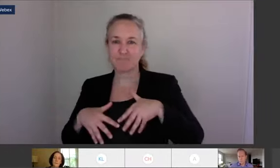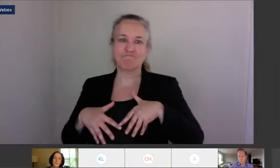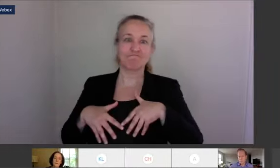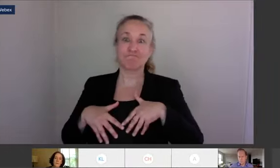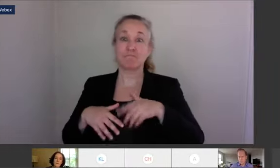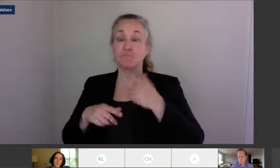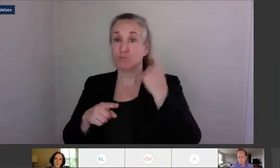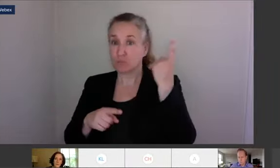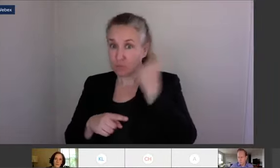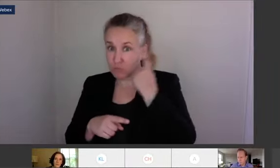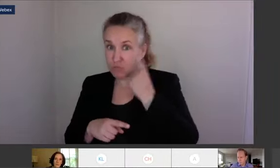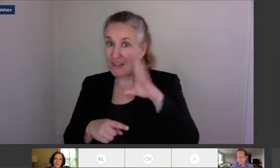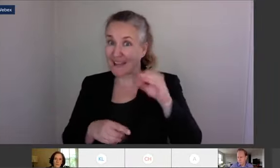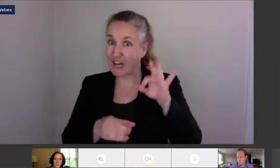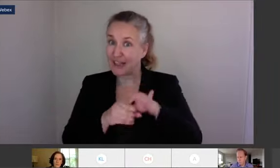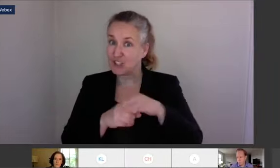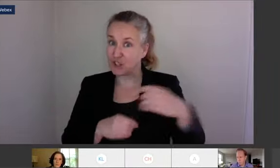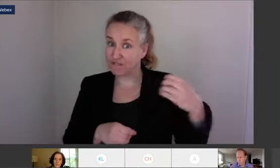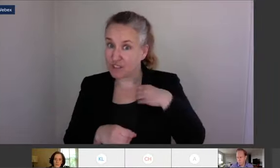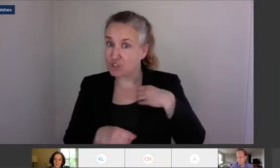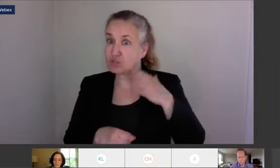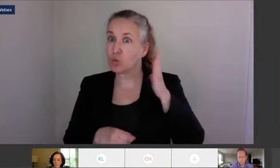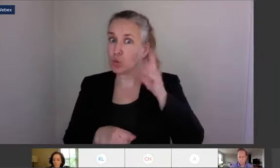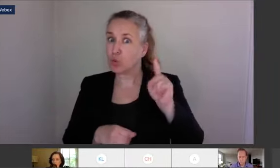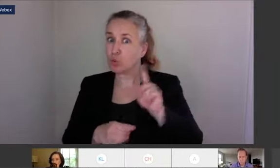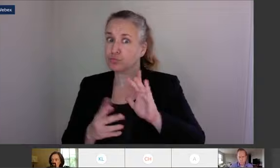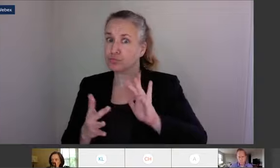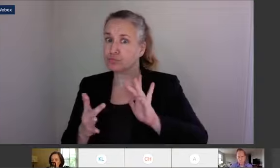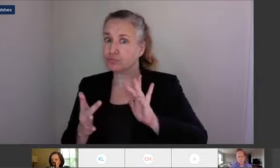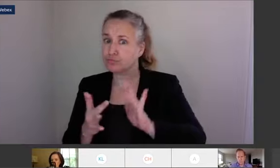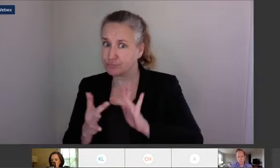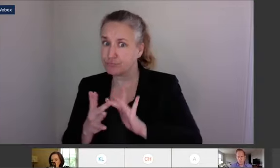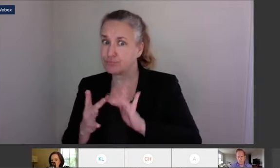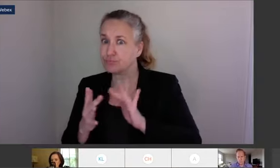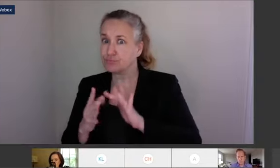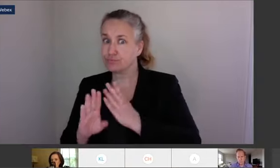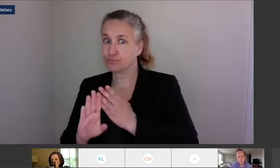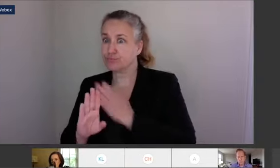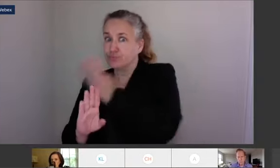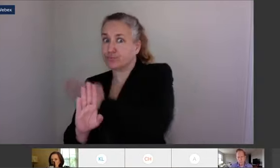election officials be reaching out sooner to try to get poll workers lined